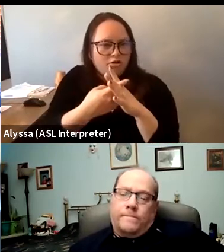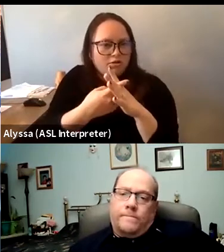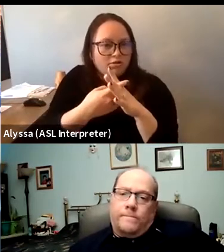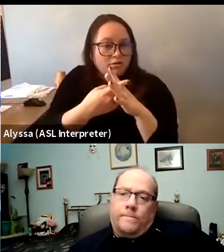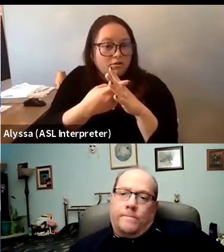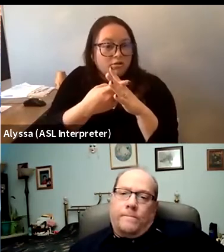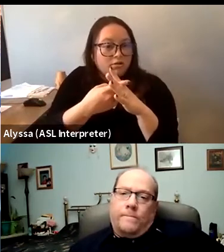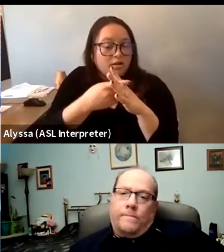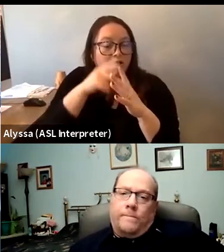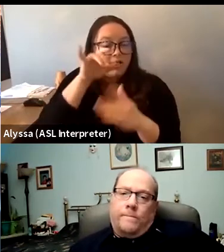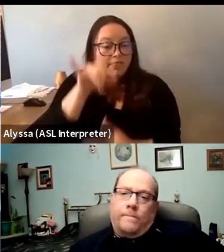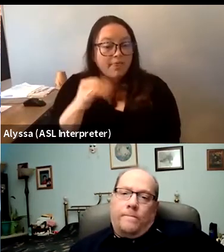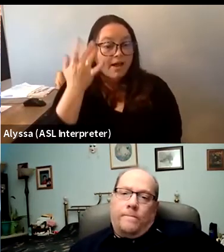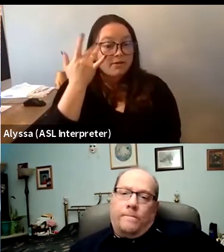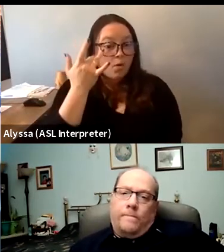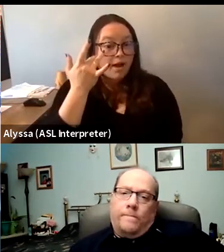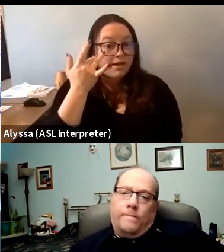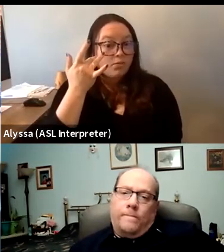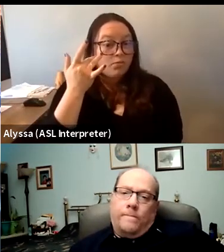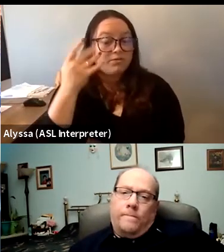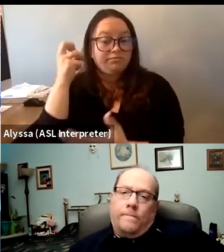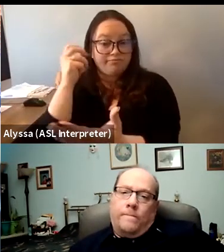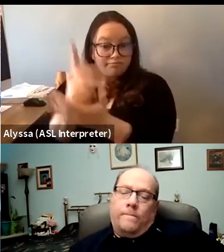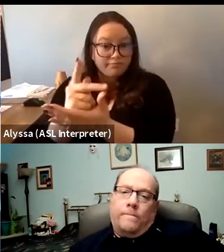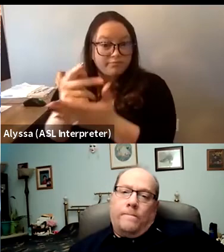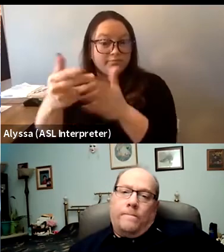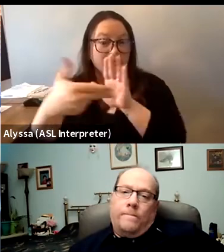why he was officially diagnosed at the age of three. It's